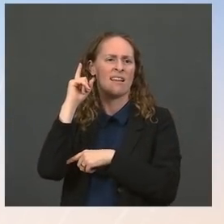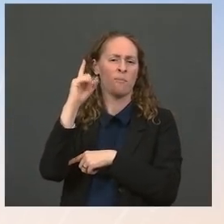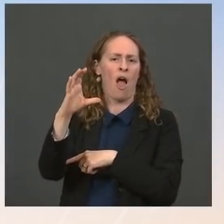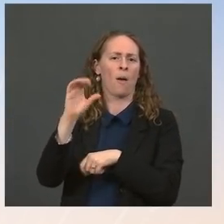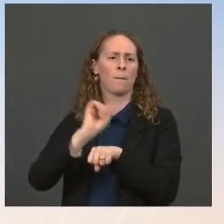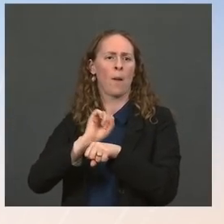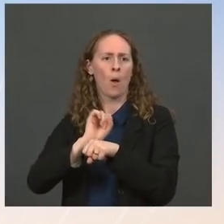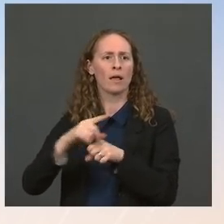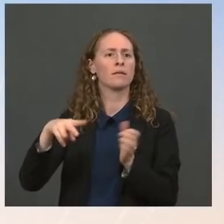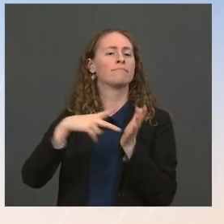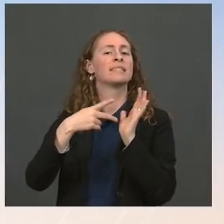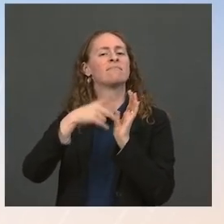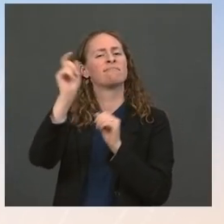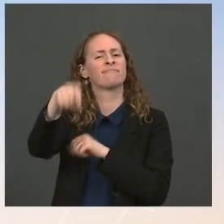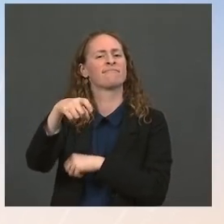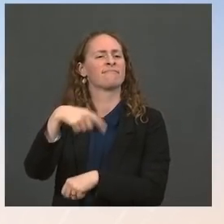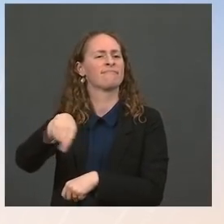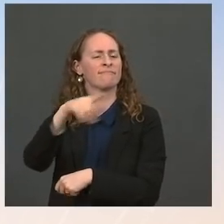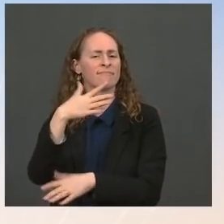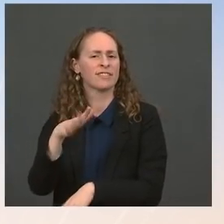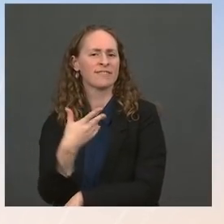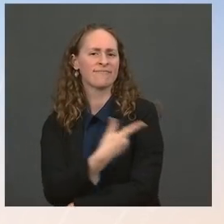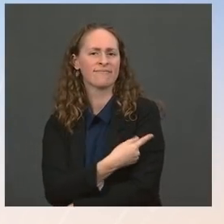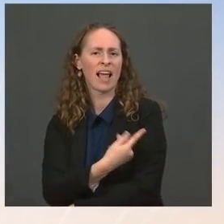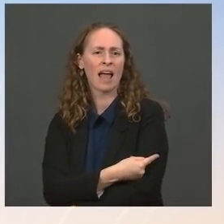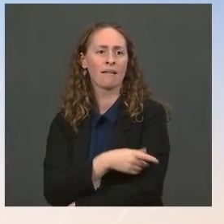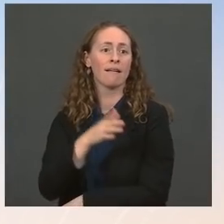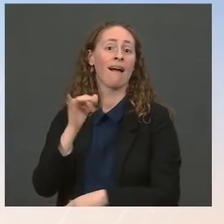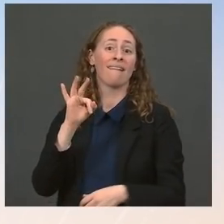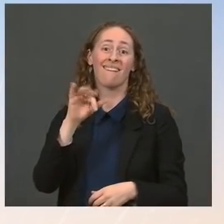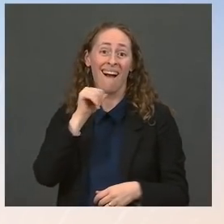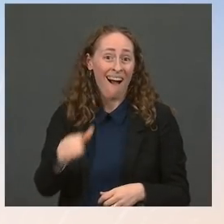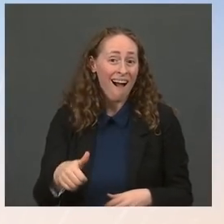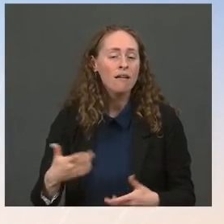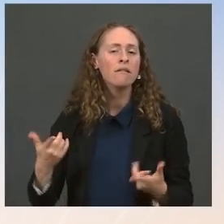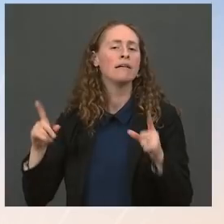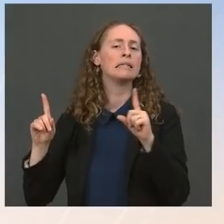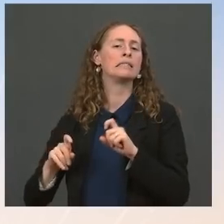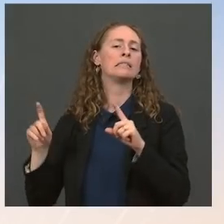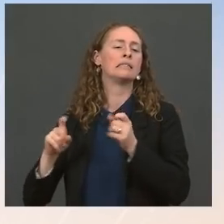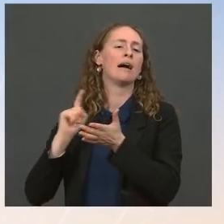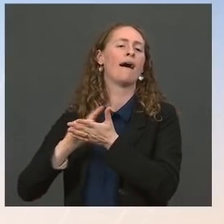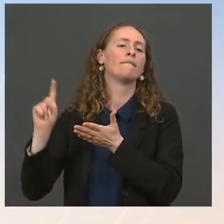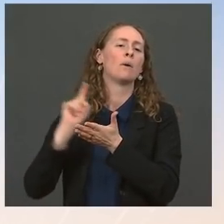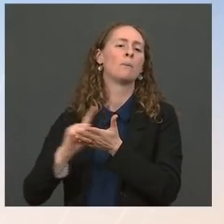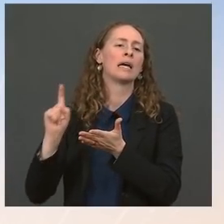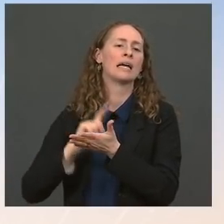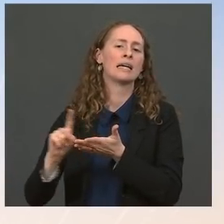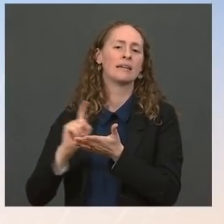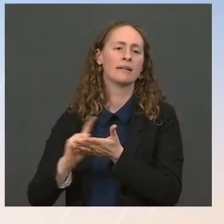testing to protect employee -- undergo weekly testing or are fully vaccinated to protect employees.